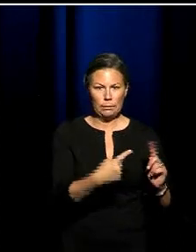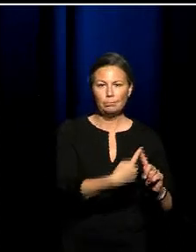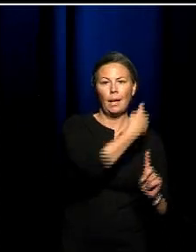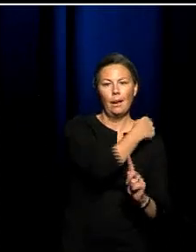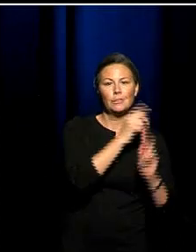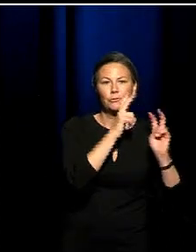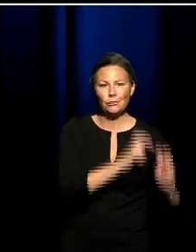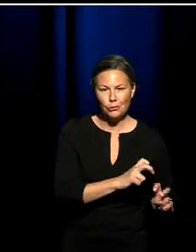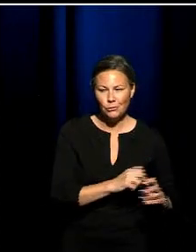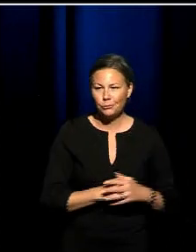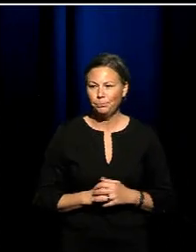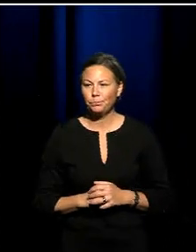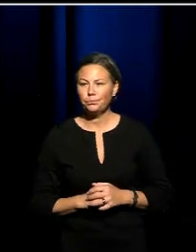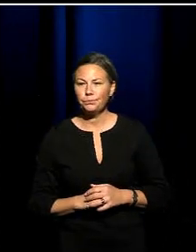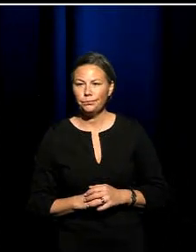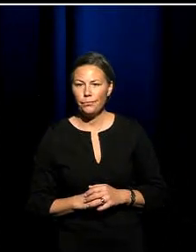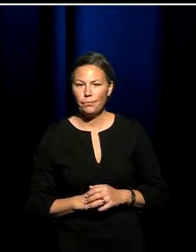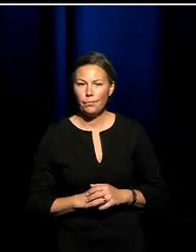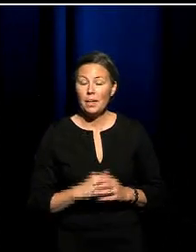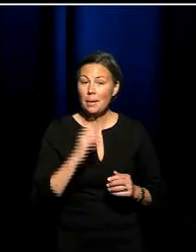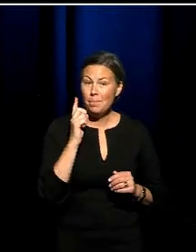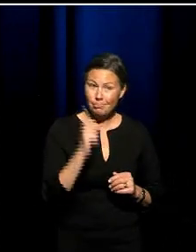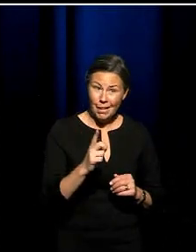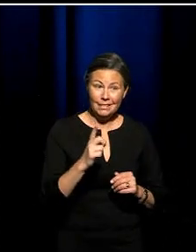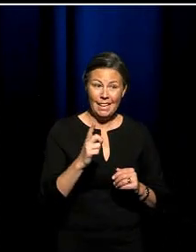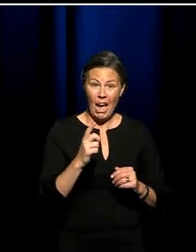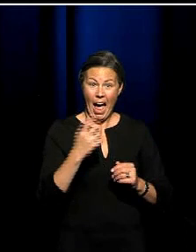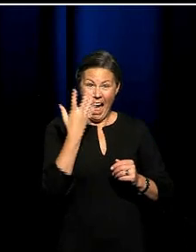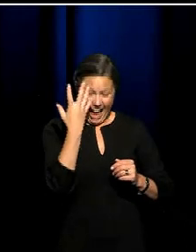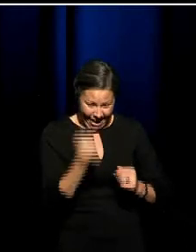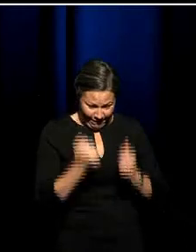people with disability continue to experience unacceptable levels of abuse